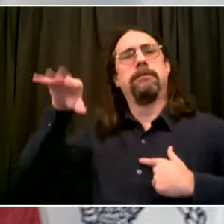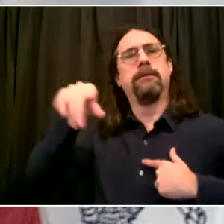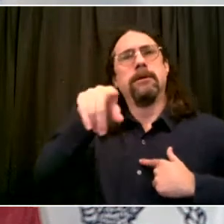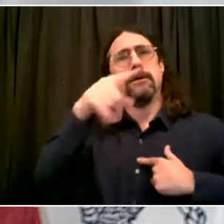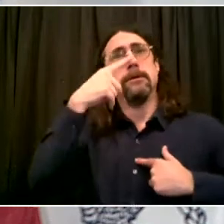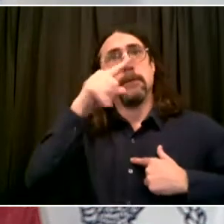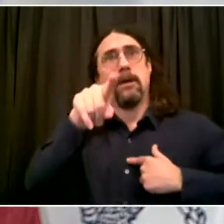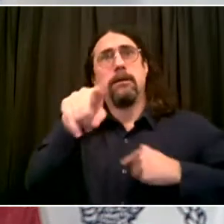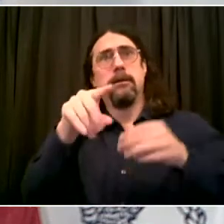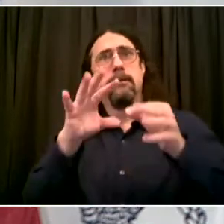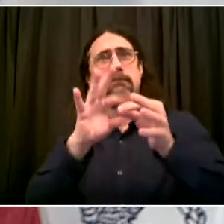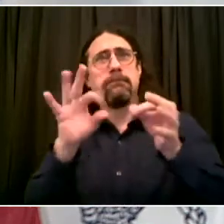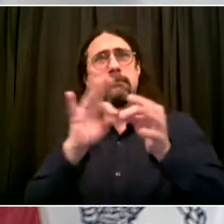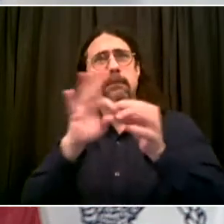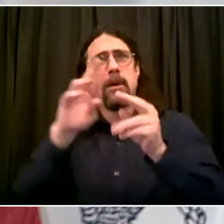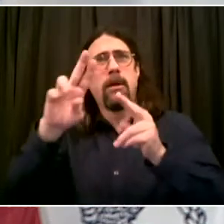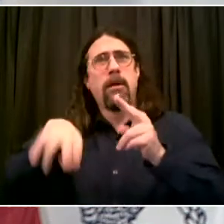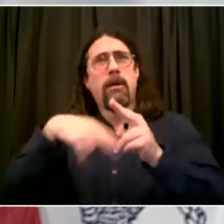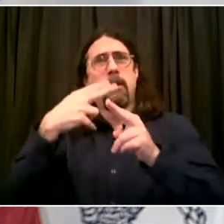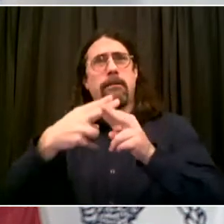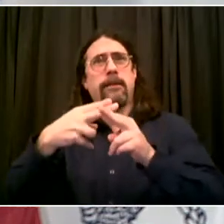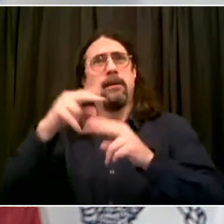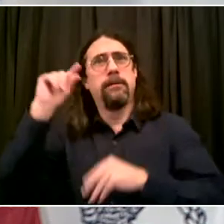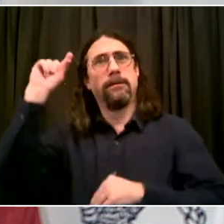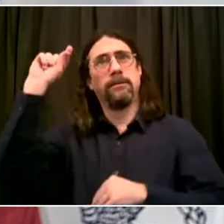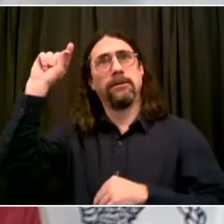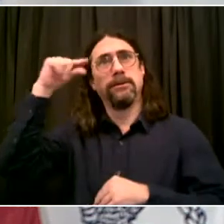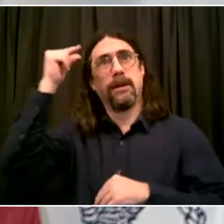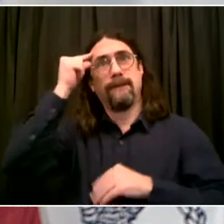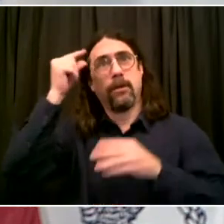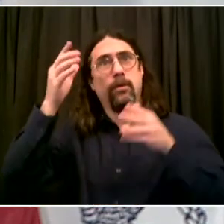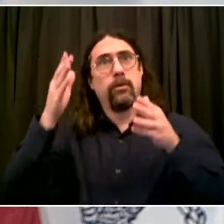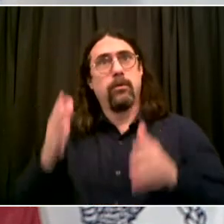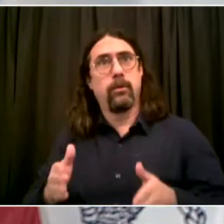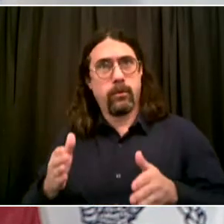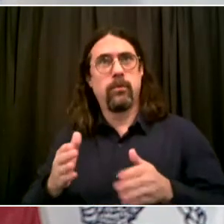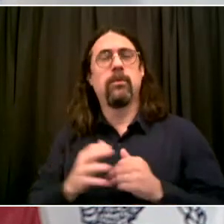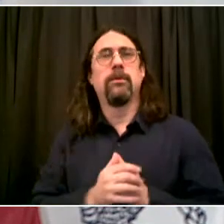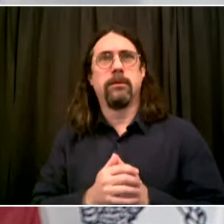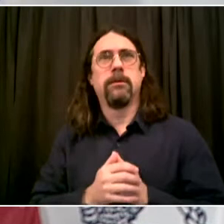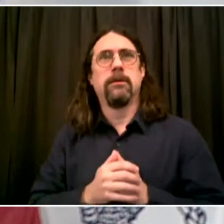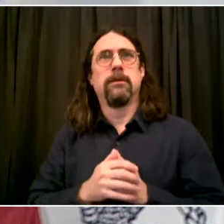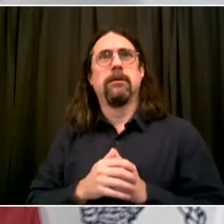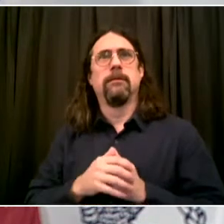HAVAV EHEARD ABOUT IN THE LAST DAY REGARDING GOVVERNOOCR UOMO, THEY HAVE ALLEGED TOOK PLACE DURING